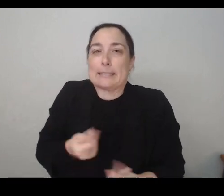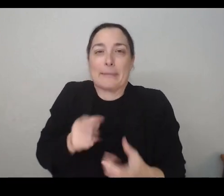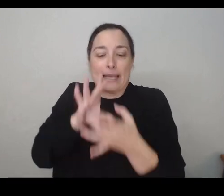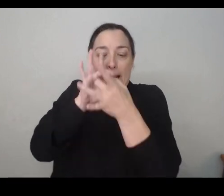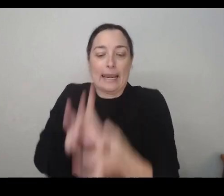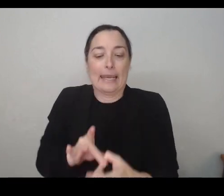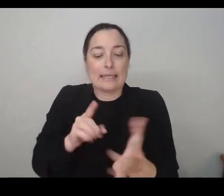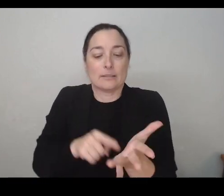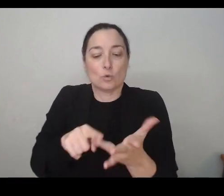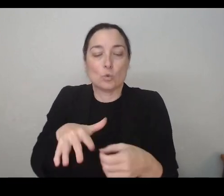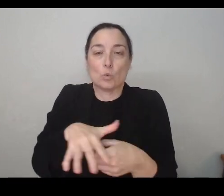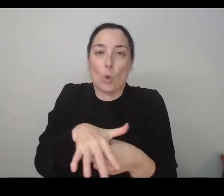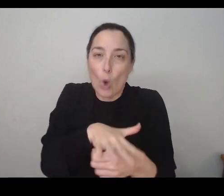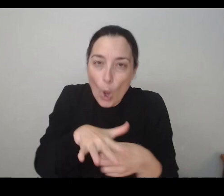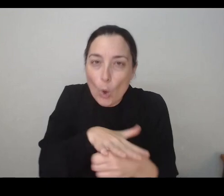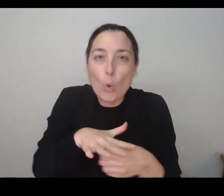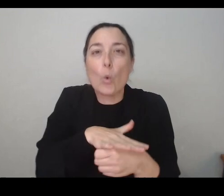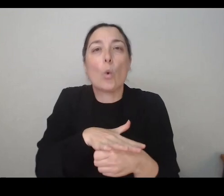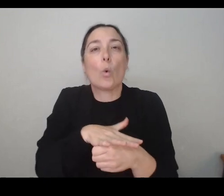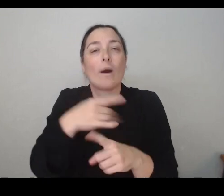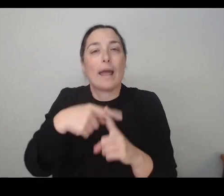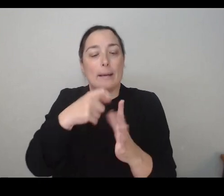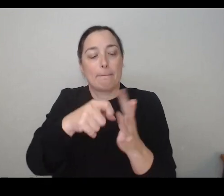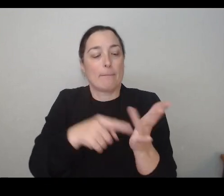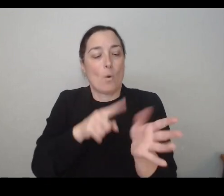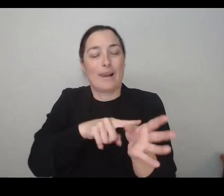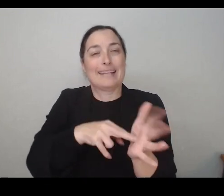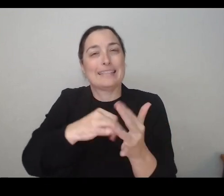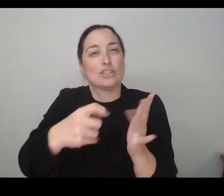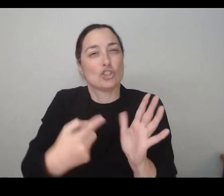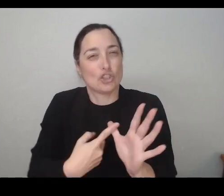and Polynesians issue, which is, I think, very interesting